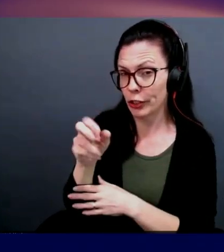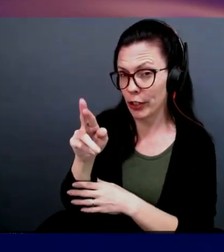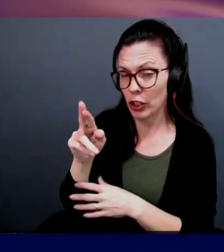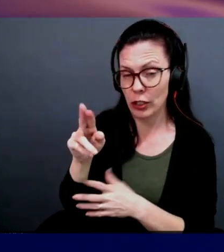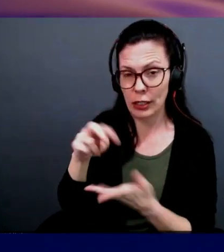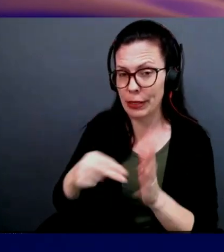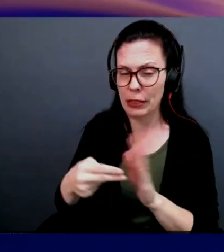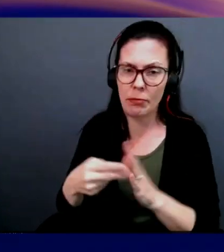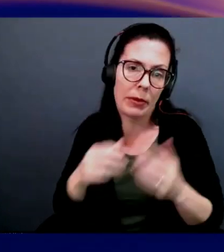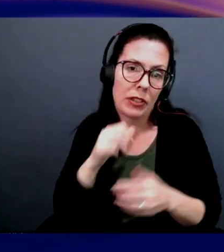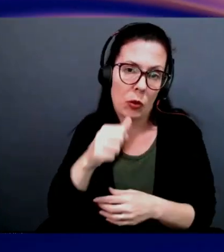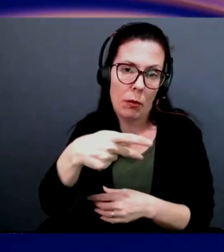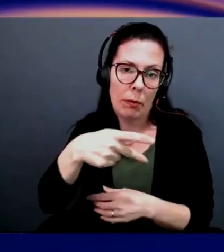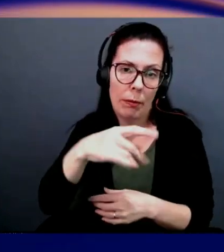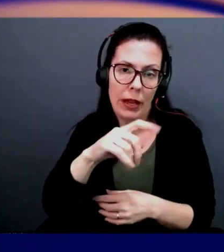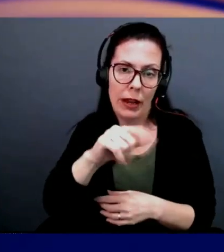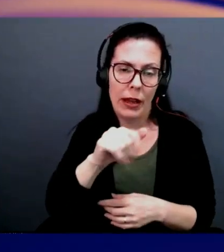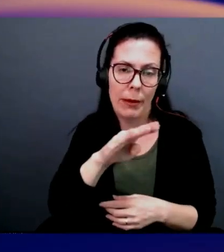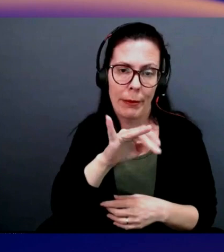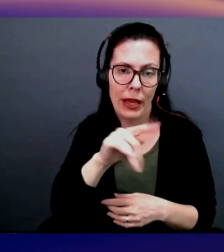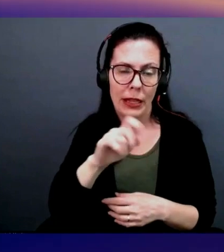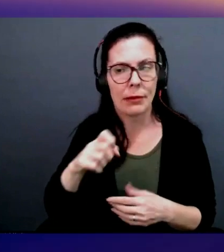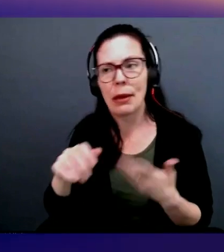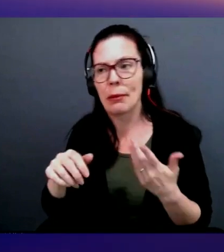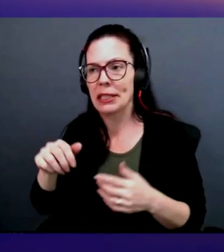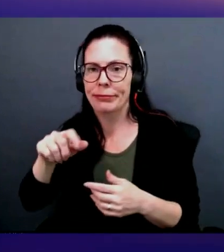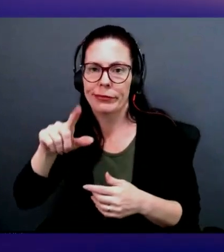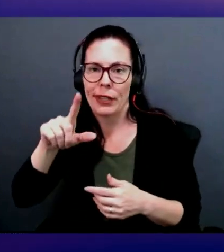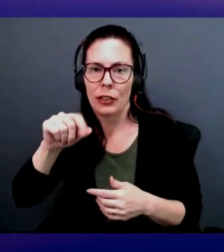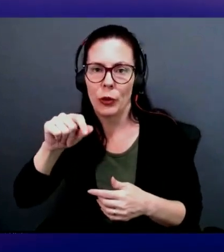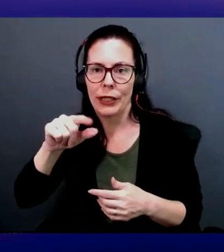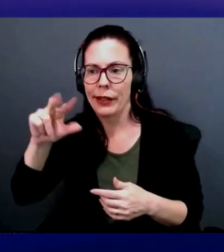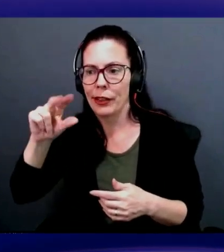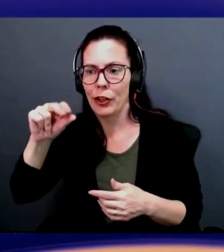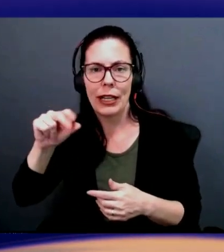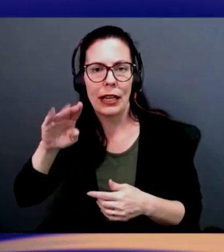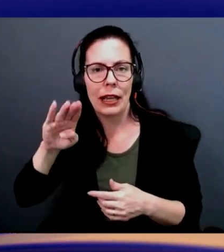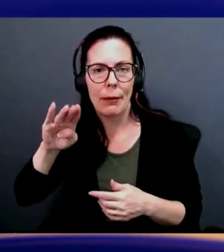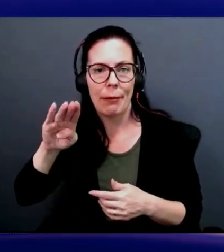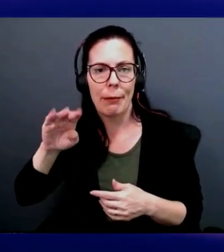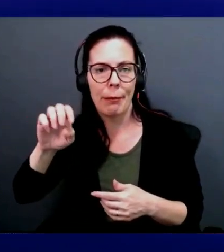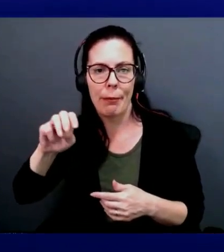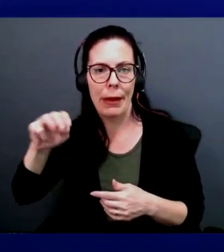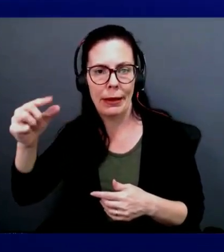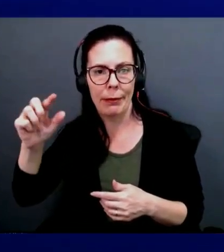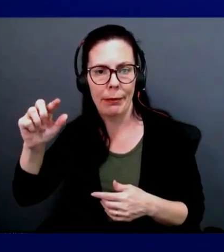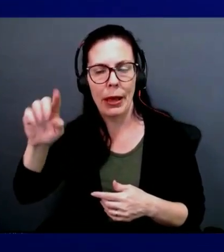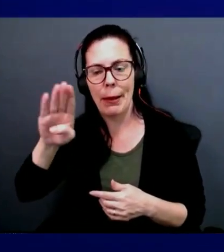Maybe you've got tens of megabytes but you still actually wanna get value from Glue. It sounds like it's very cost-effective